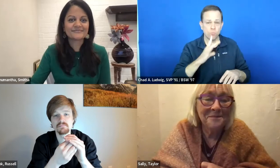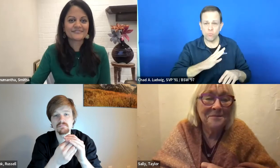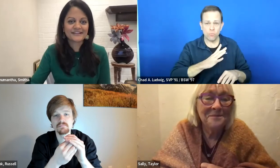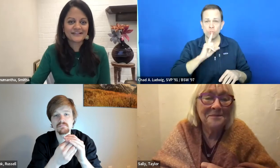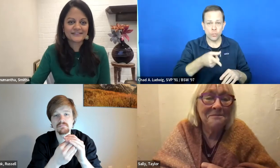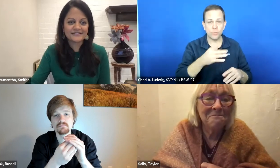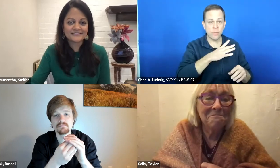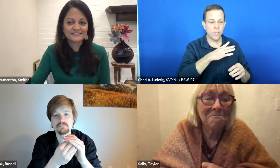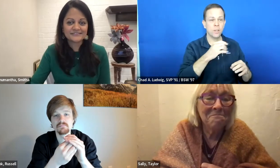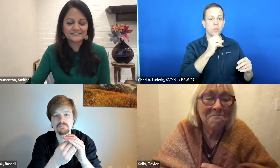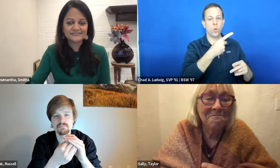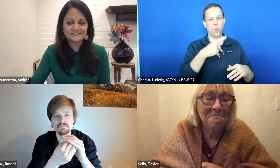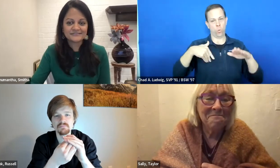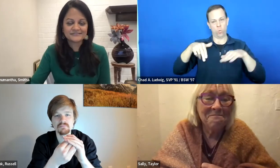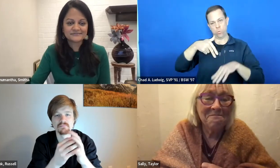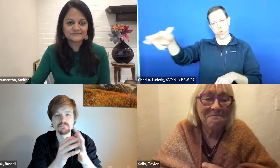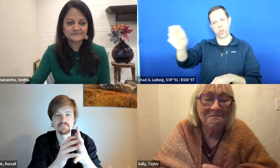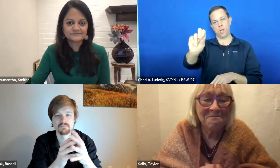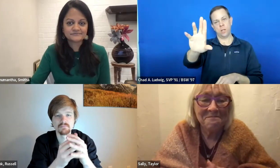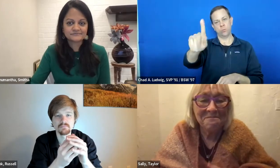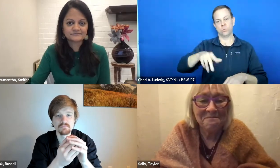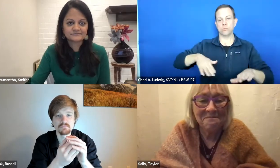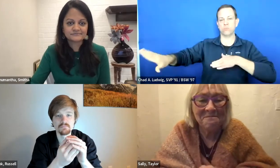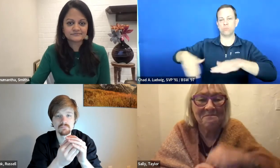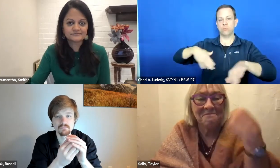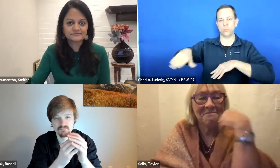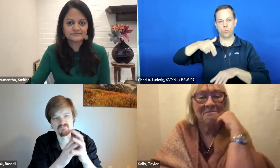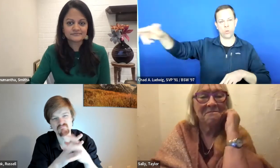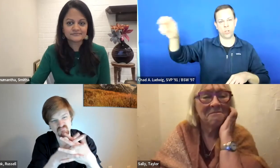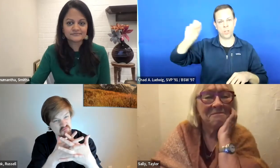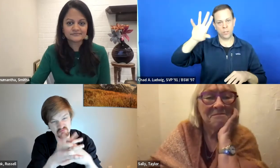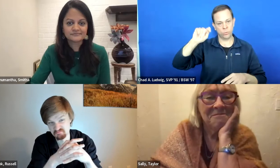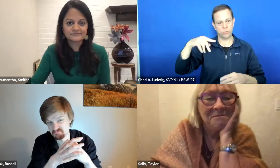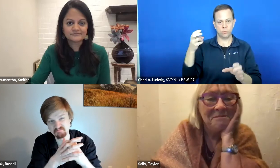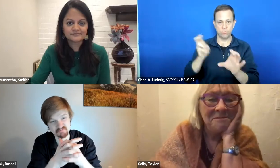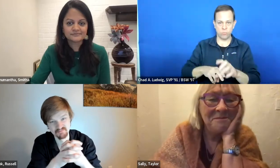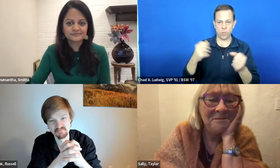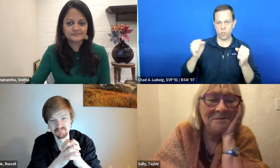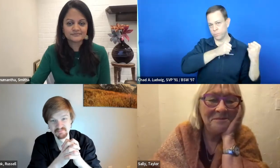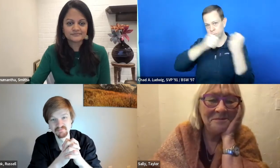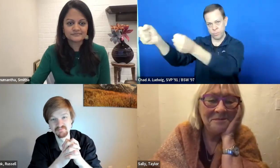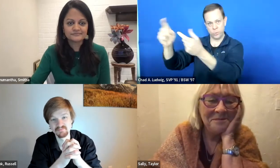and my mom was fine with that, so we ended up walking out of the hospital that we were originally in,